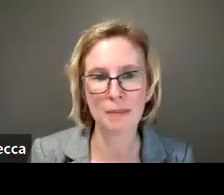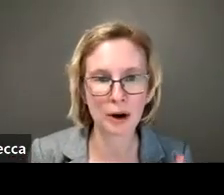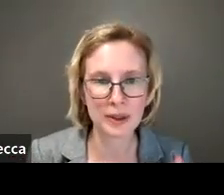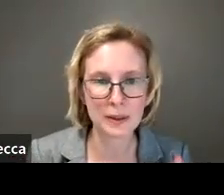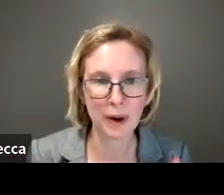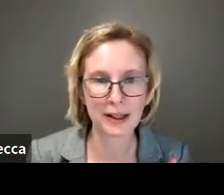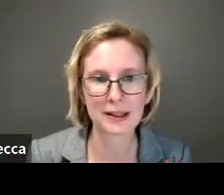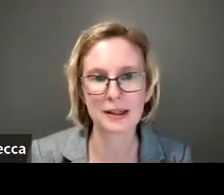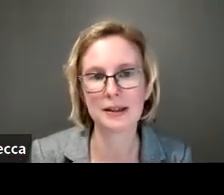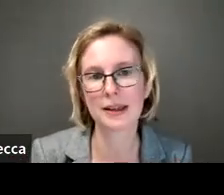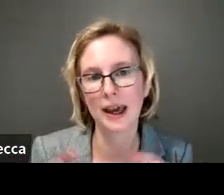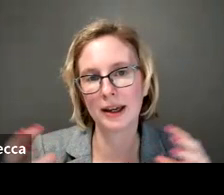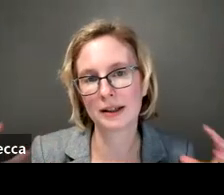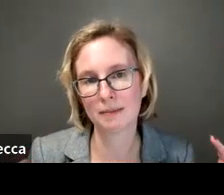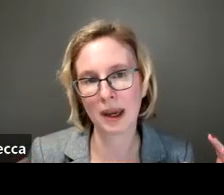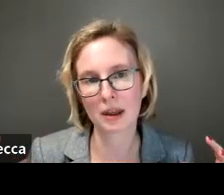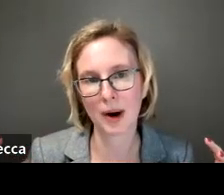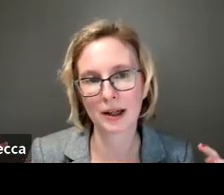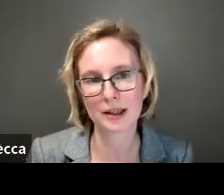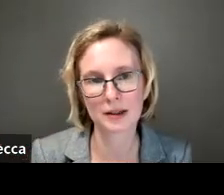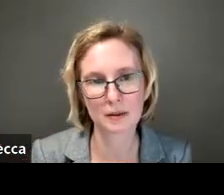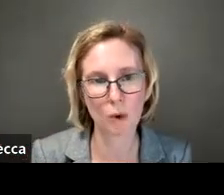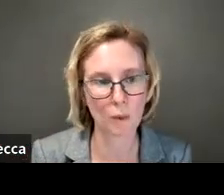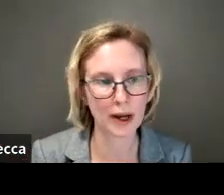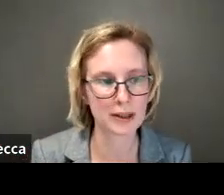model these practices and to make the practices more wide